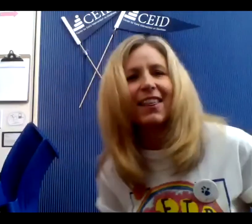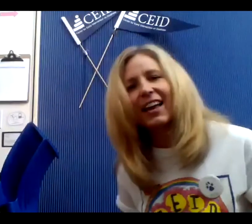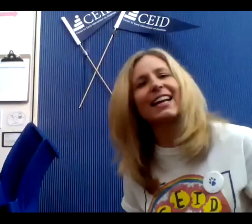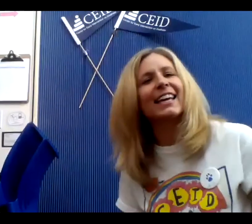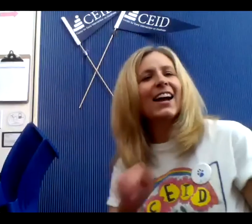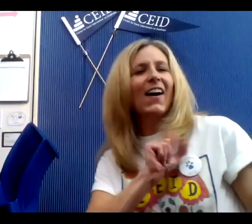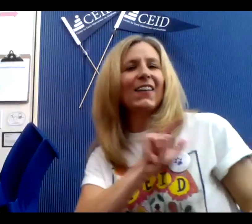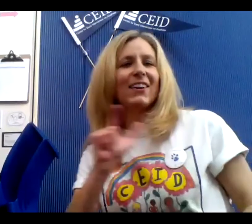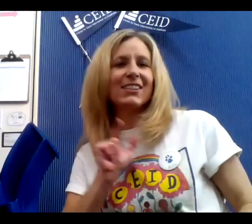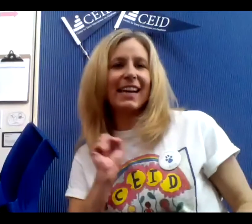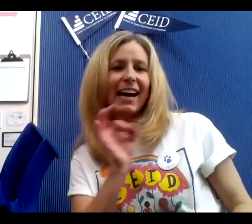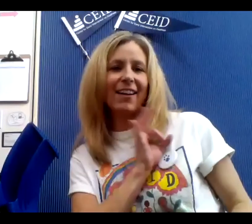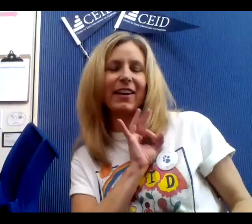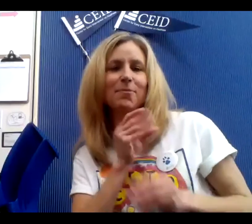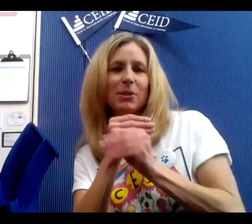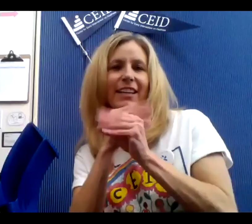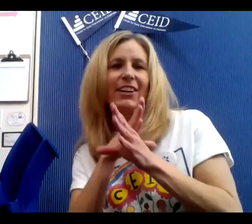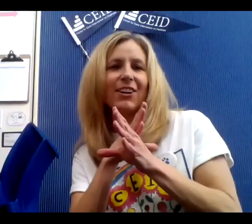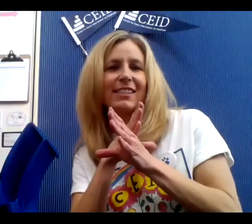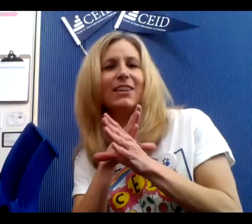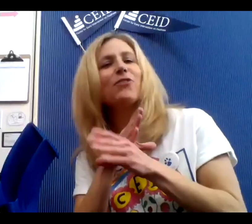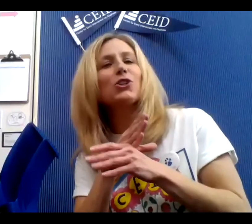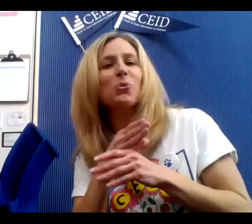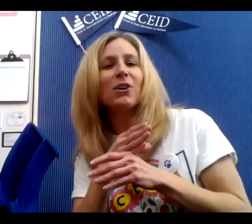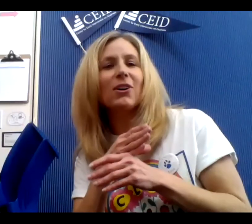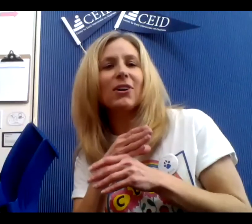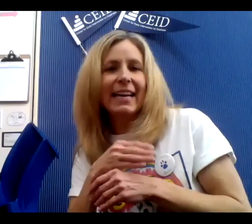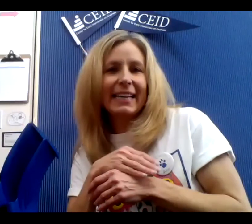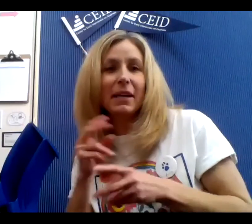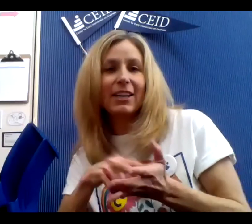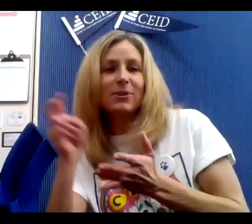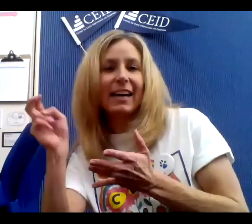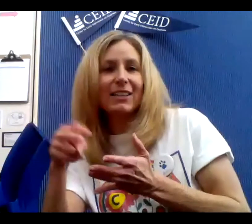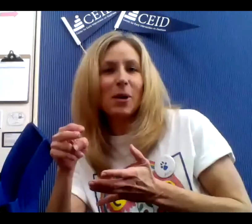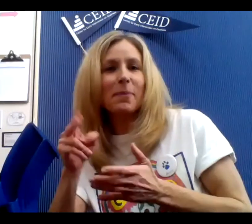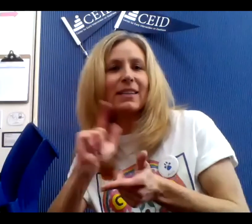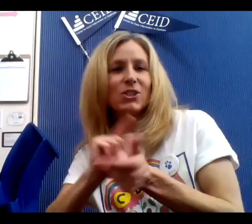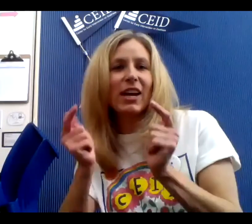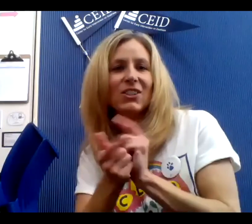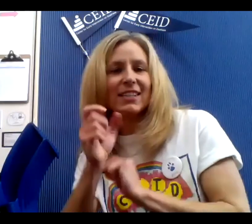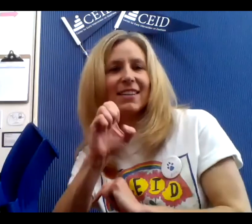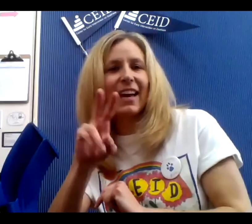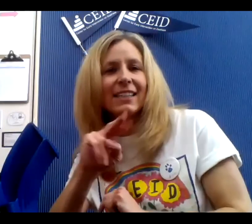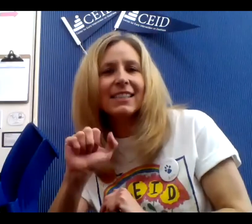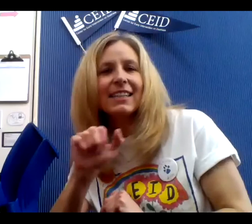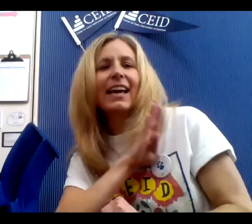I want to thank all of our staff and particularly our CEID virtual committee, who's had to jump in to change this event.